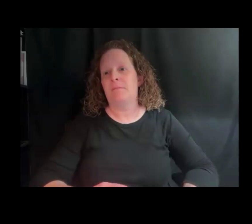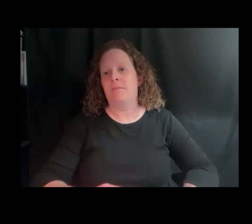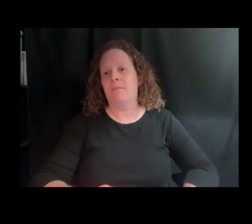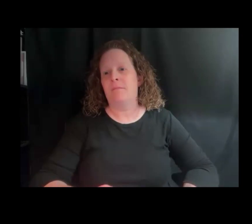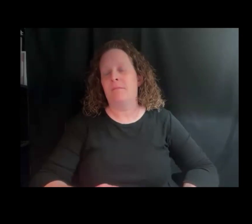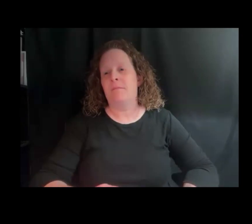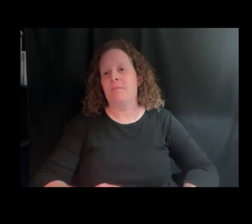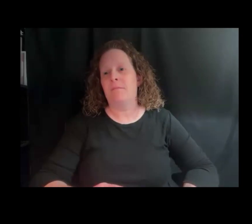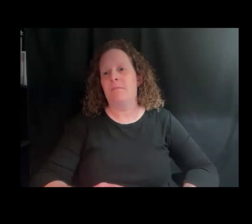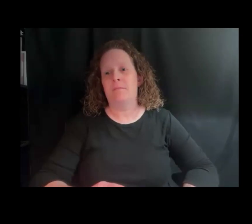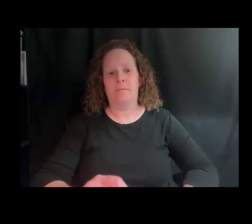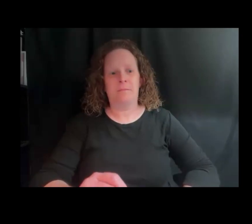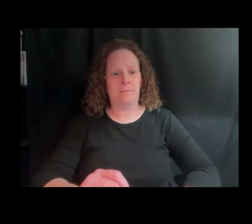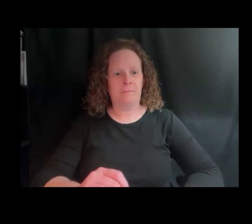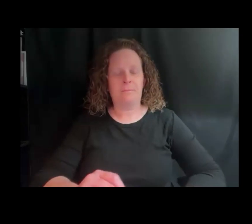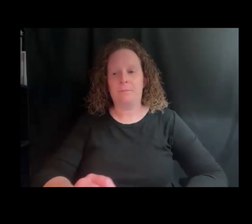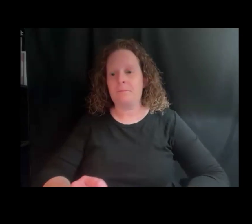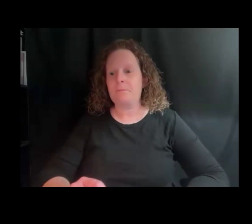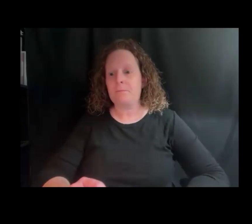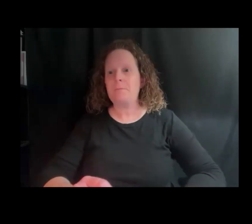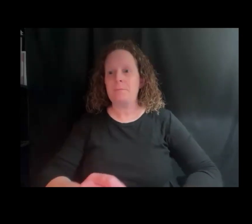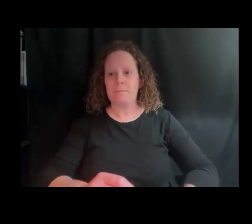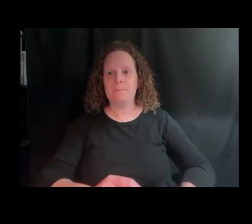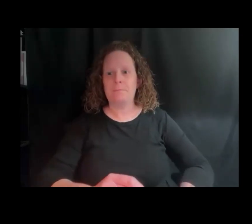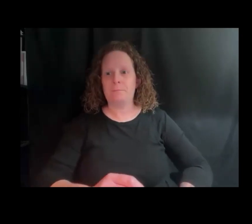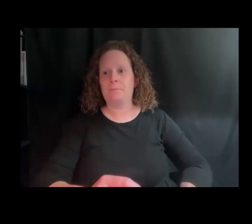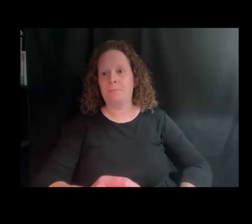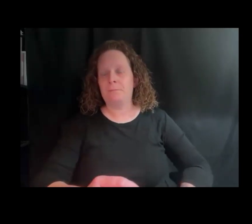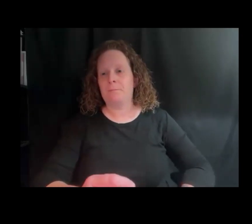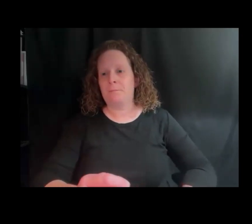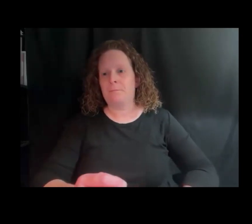that they need to learn to access in order to be able to get theinformation.